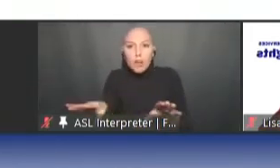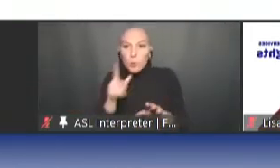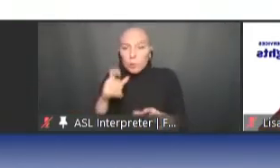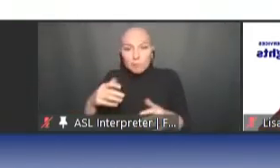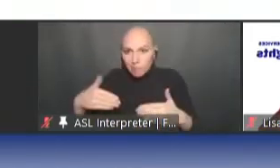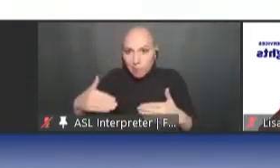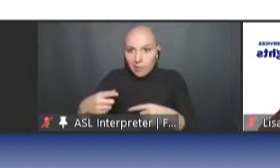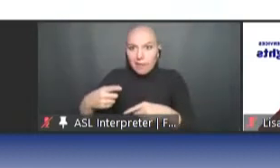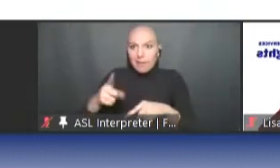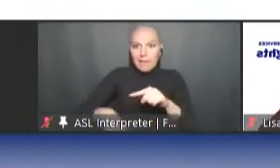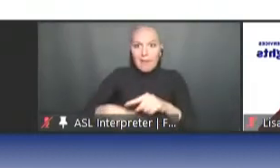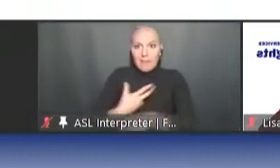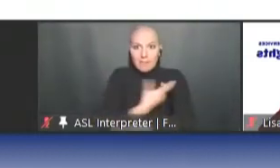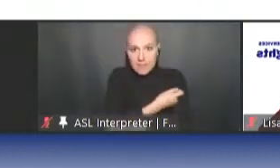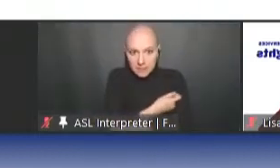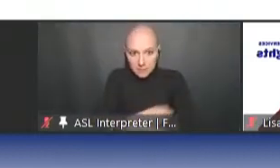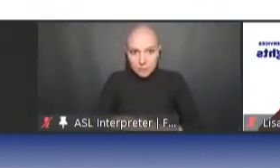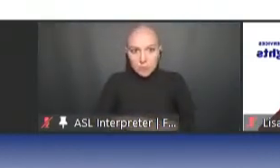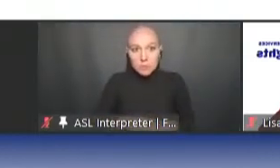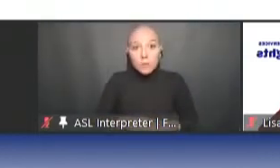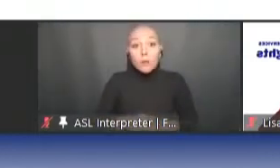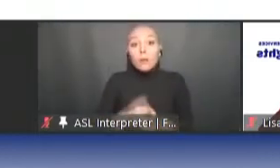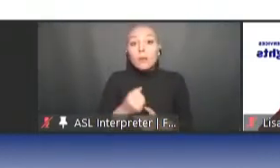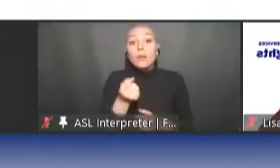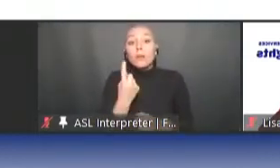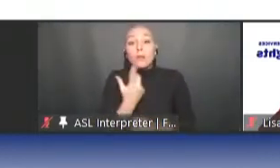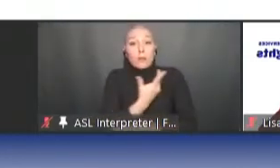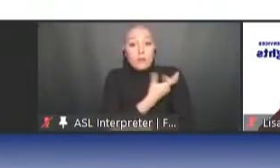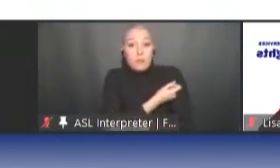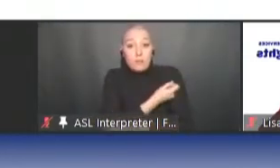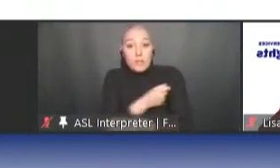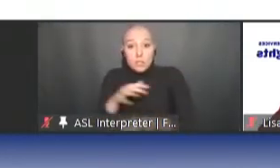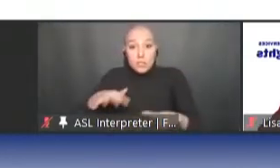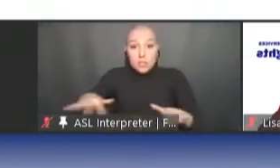vaccination of the population also supports the recovery of economic activity through our country.